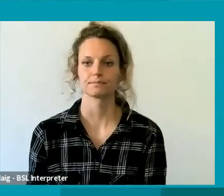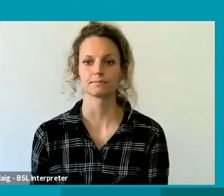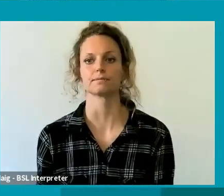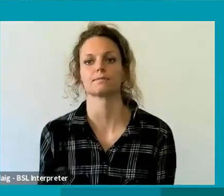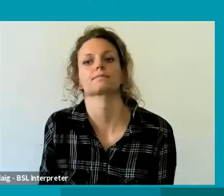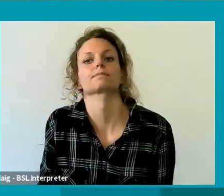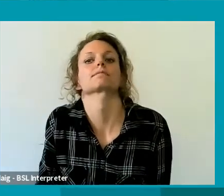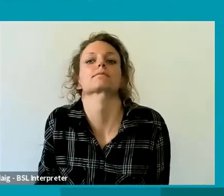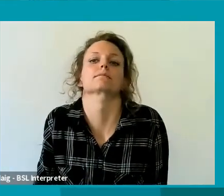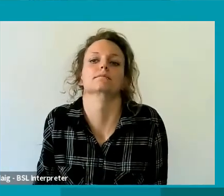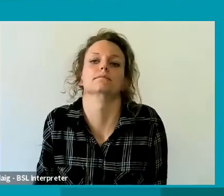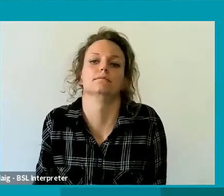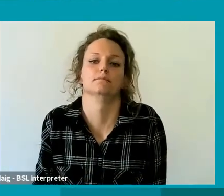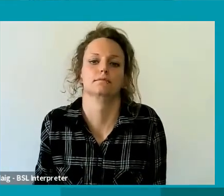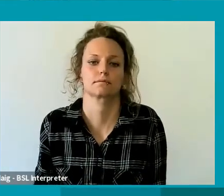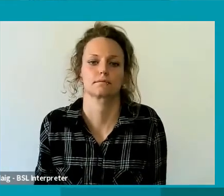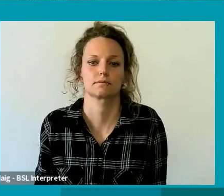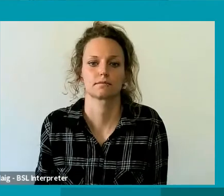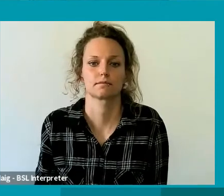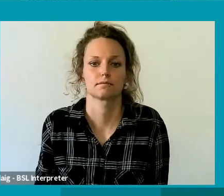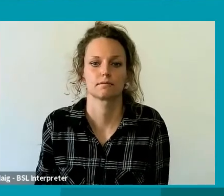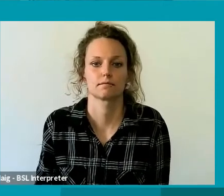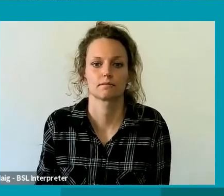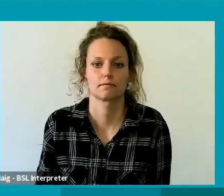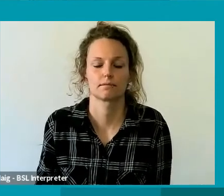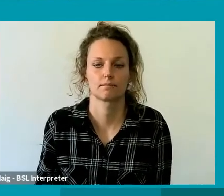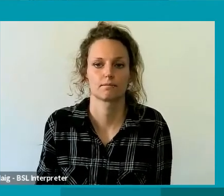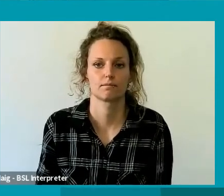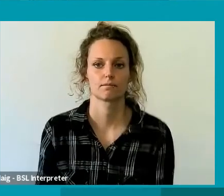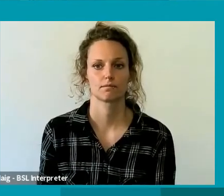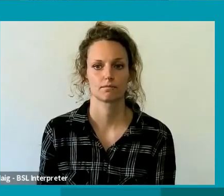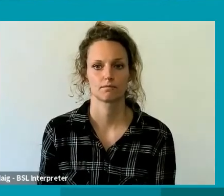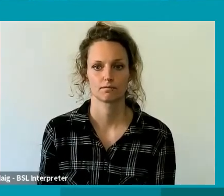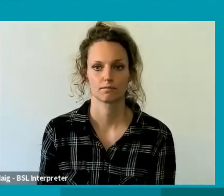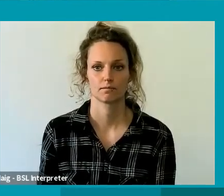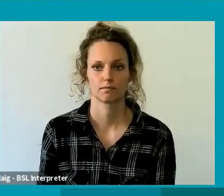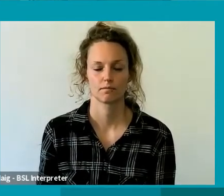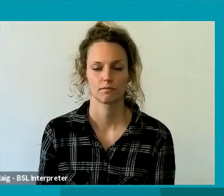Is because we know that employers and recruiters use LinkedIn